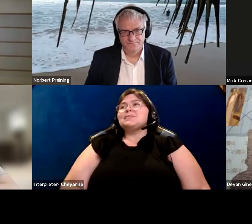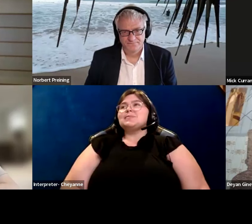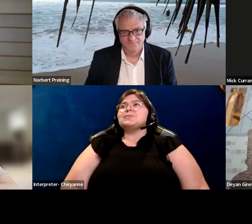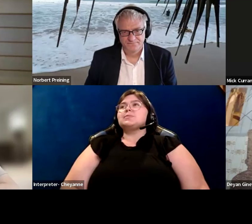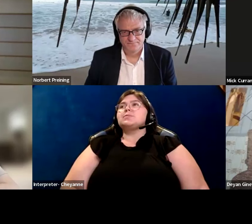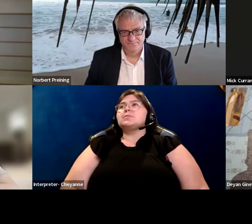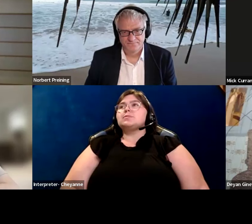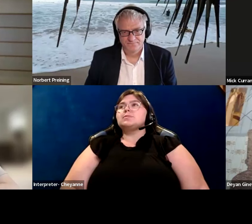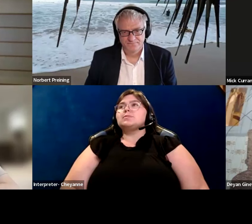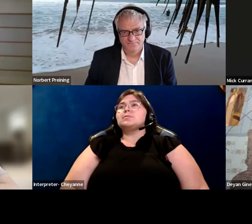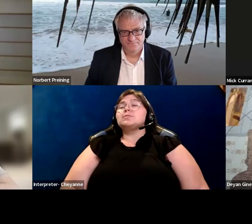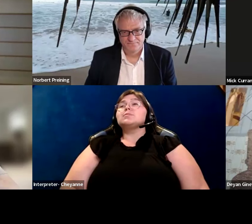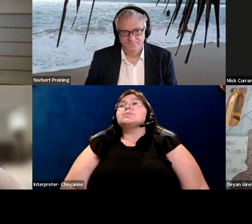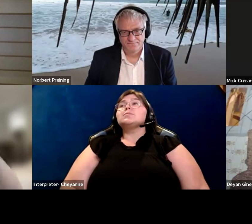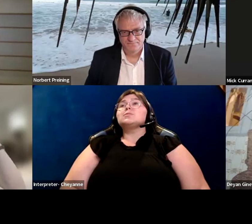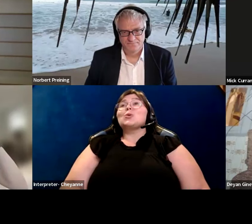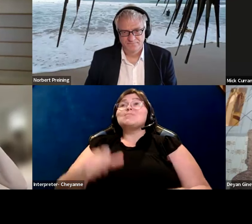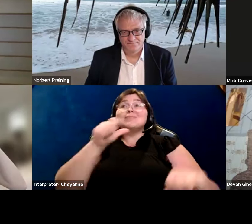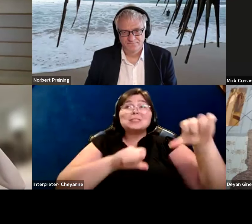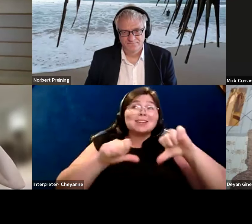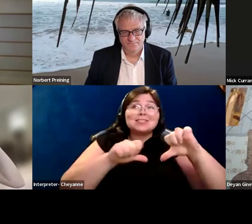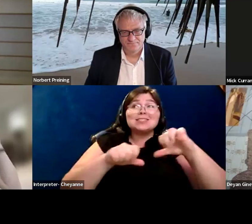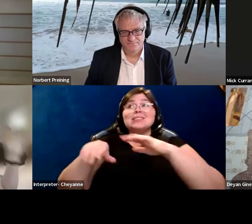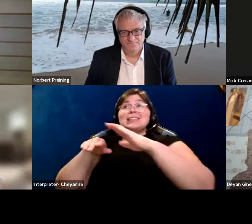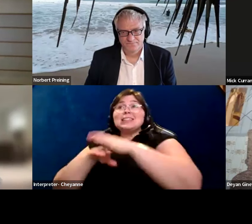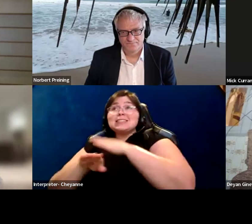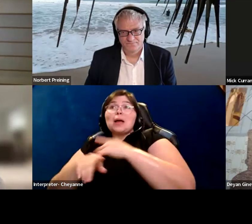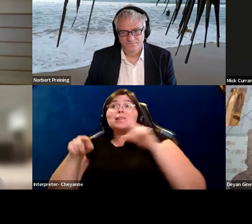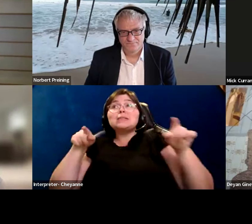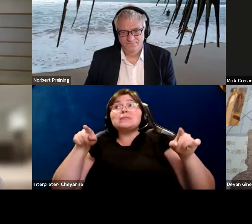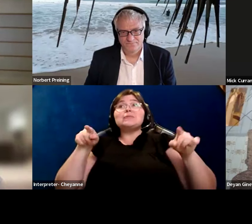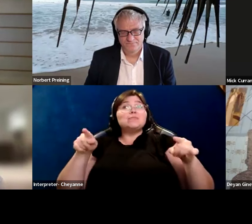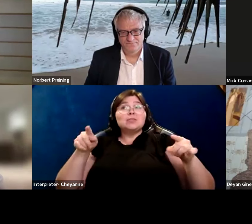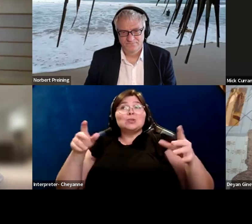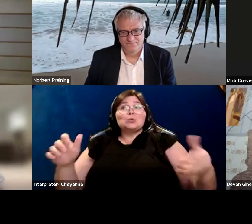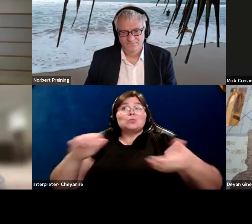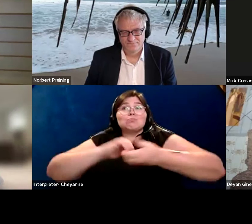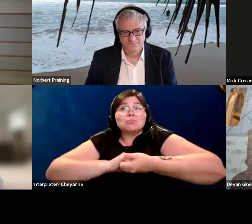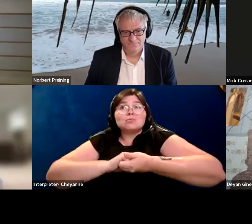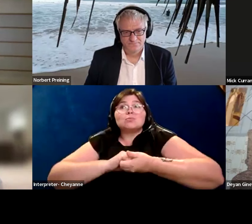Science and accessibility fosters a more inclusive scientific and tech community.